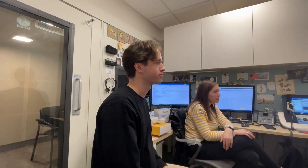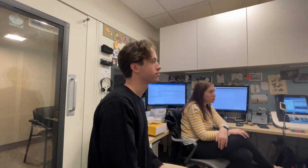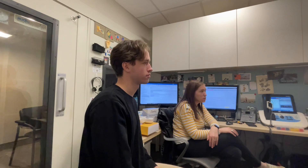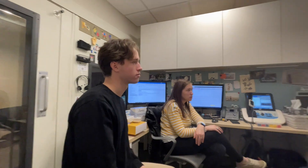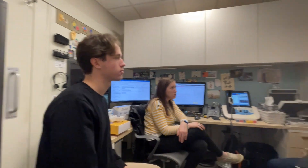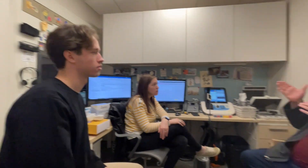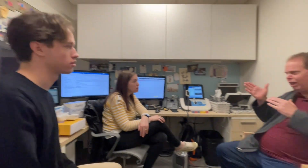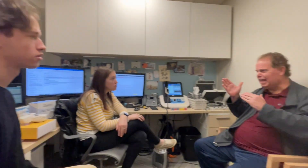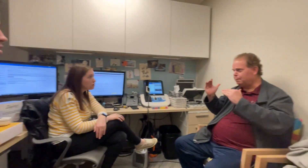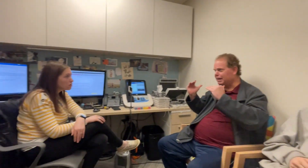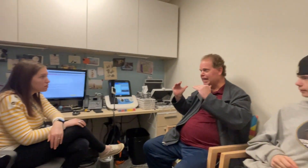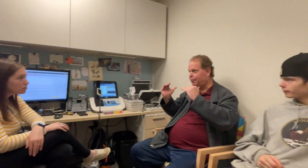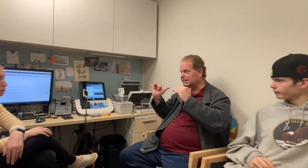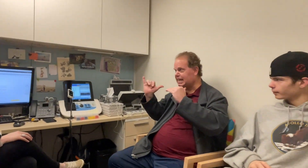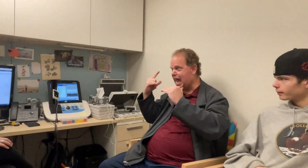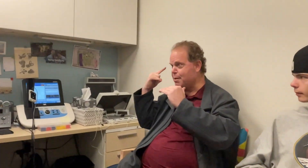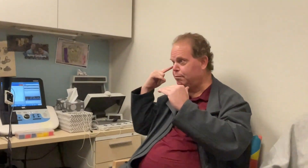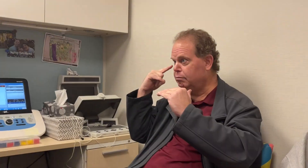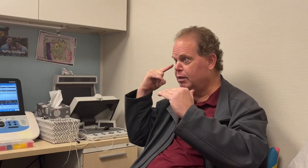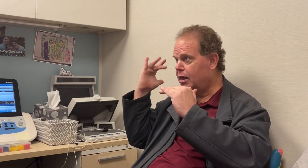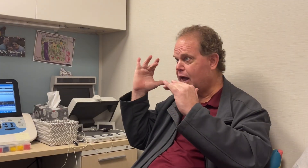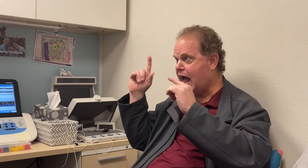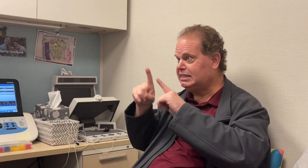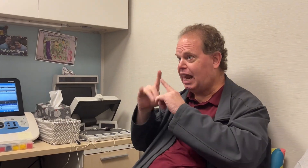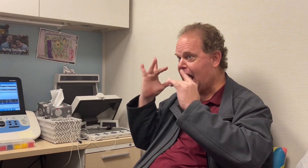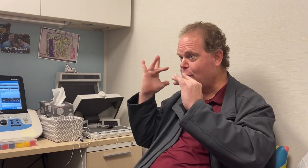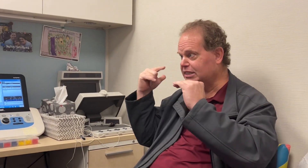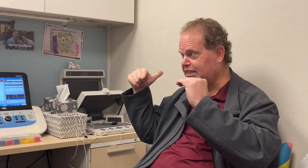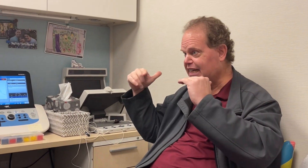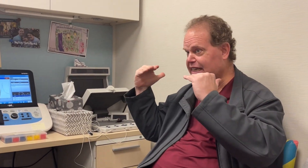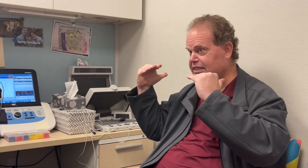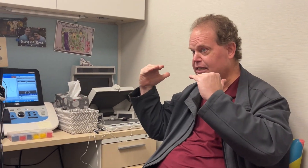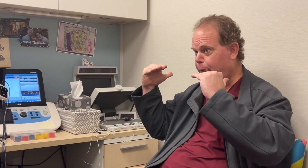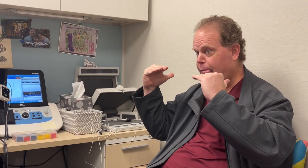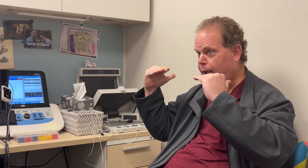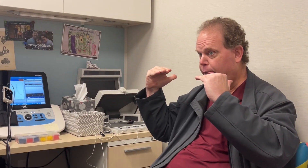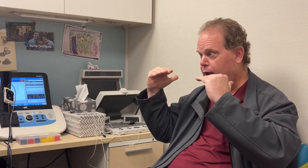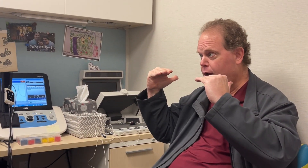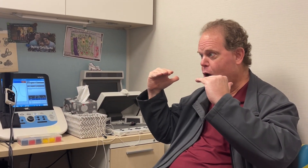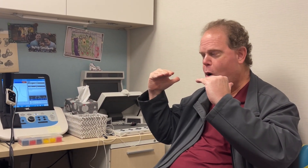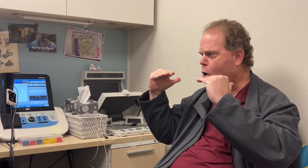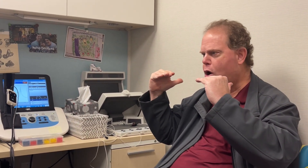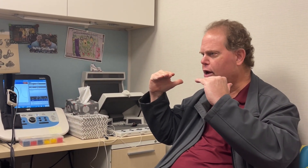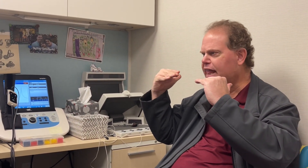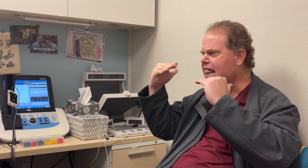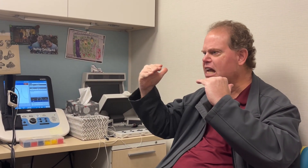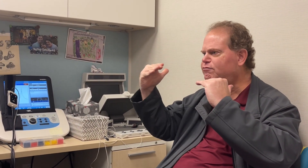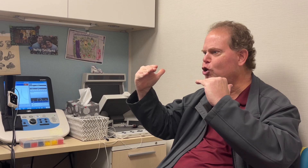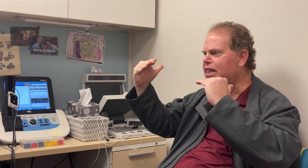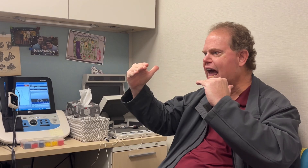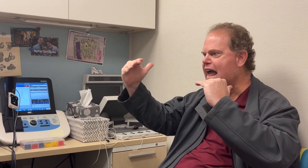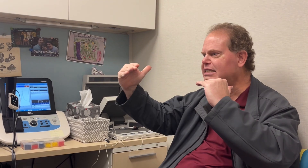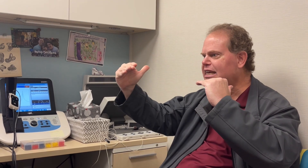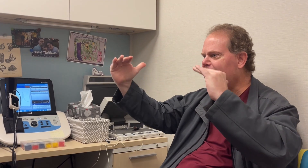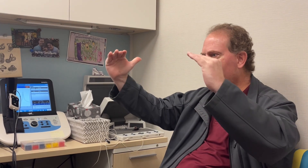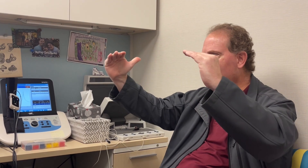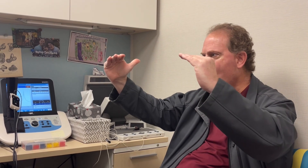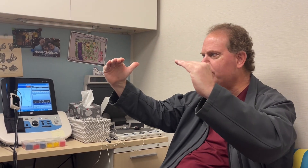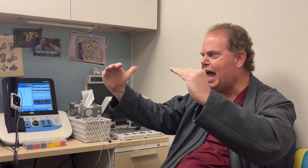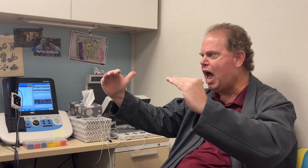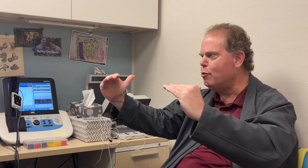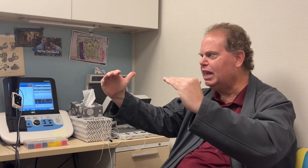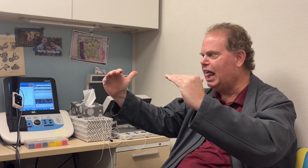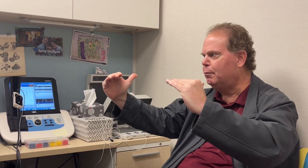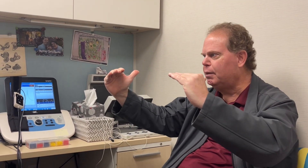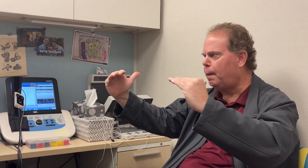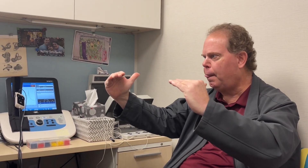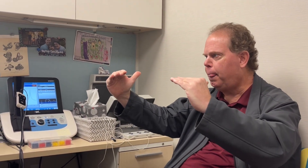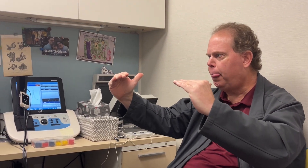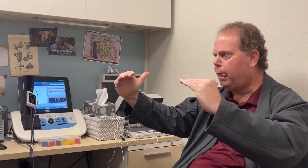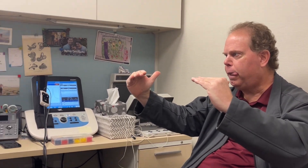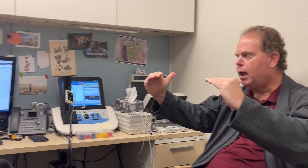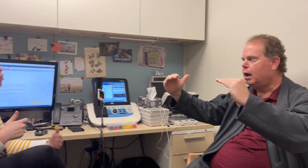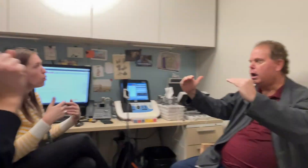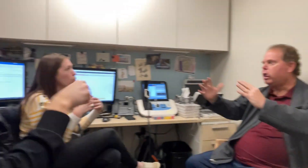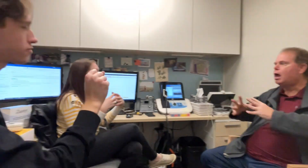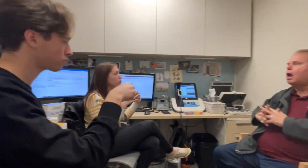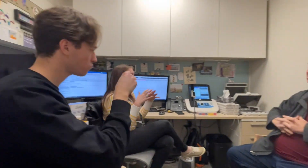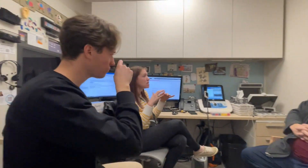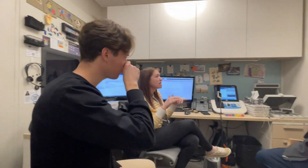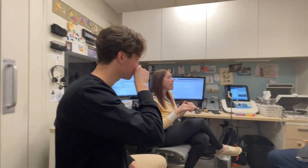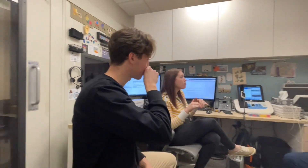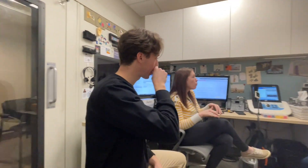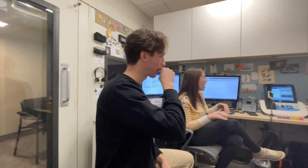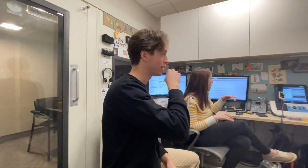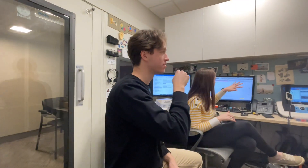like you the after or the next few days it will go down the Liv yeah so the same way